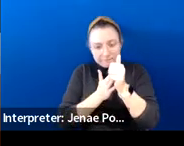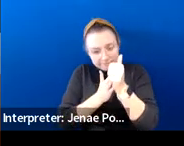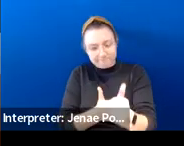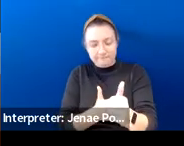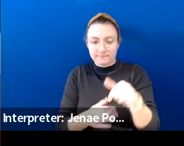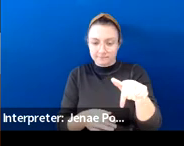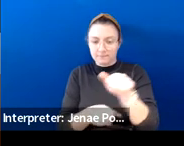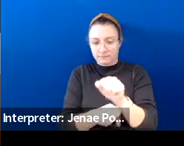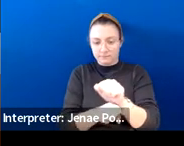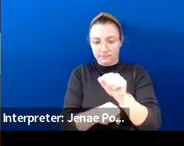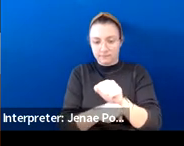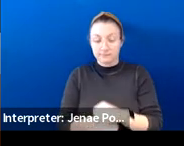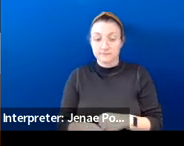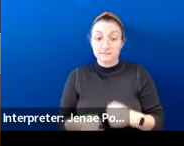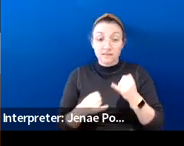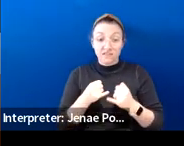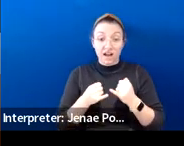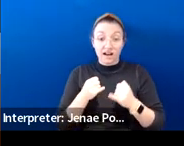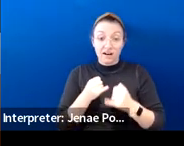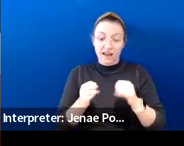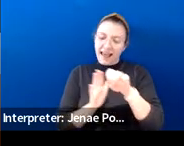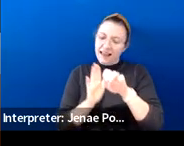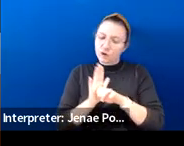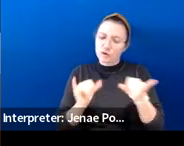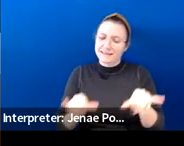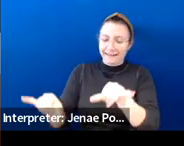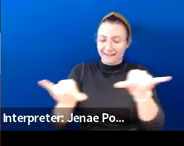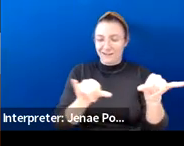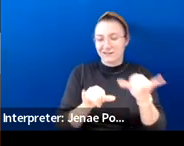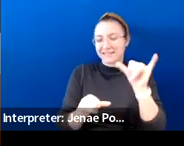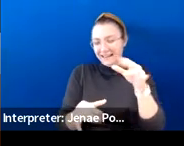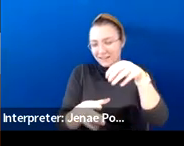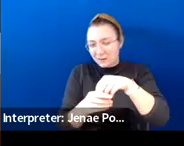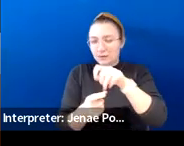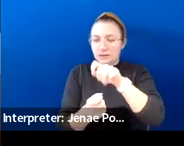The final section would be ethical standards. So that just includes specific ethical standards